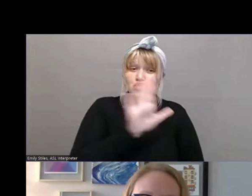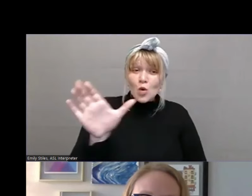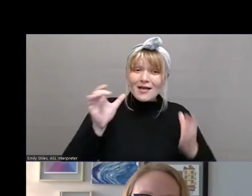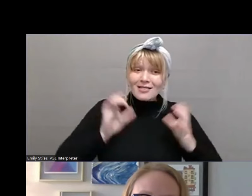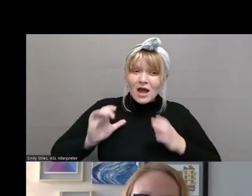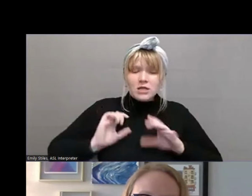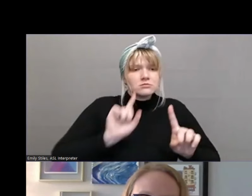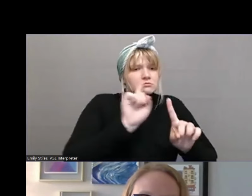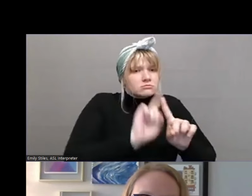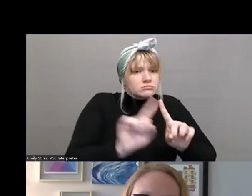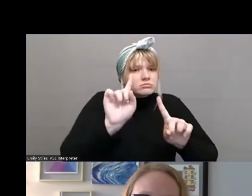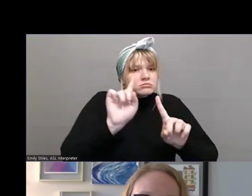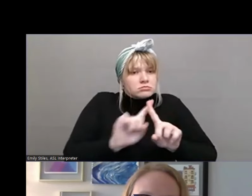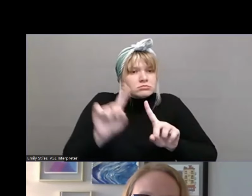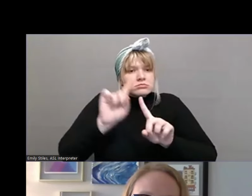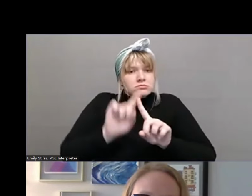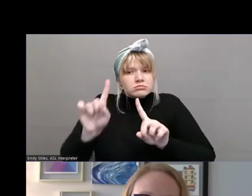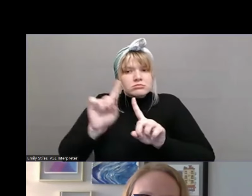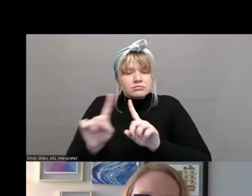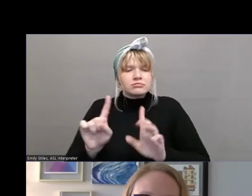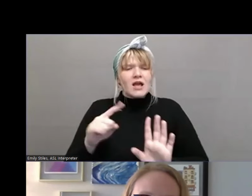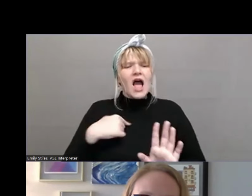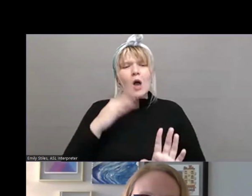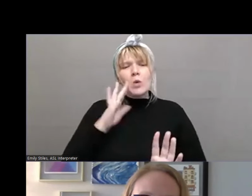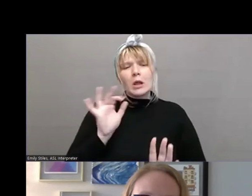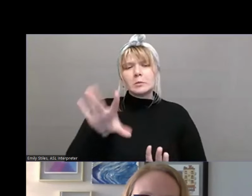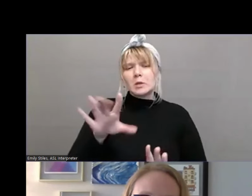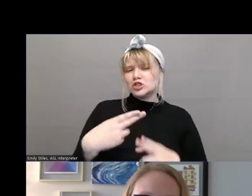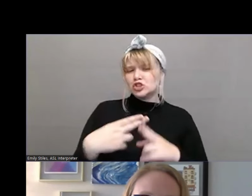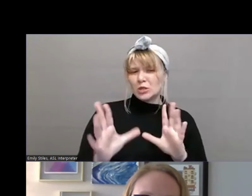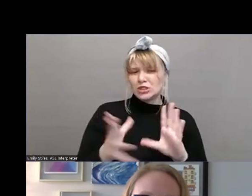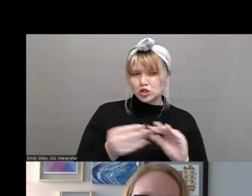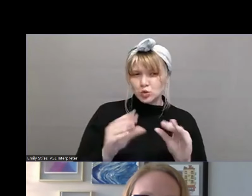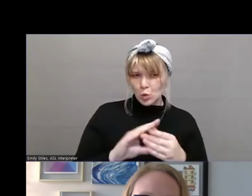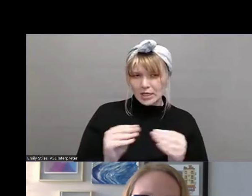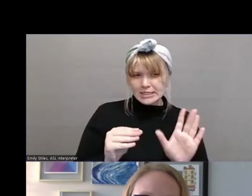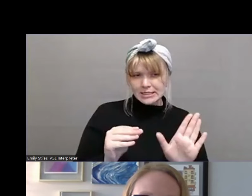I will say one quick story. Not so much about, sort of about independence at home.